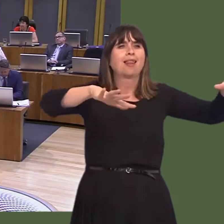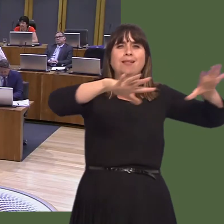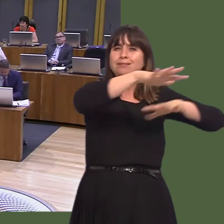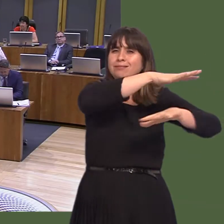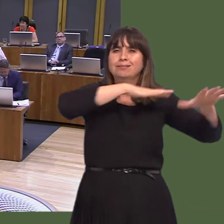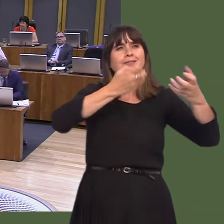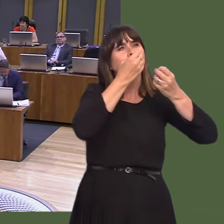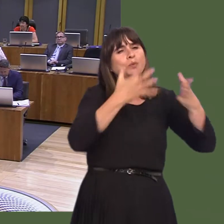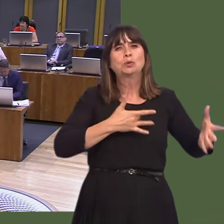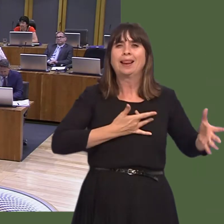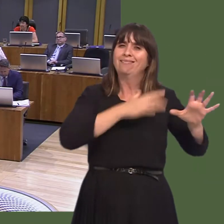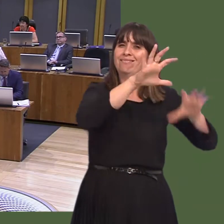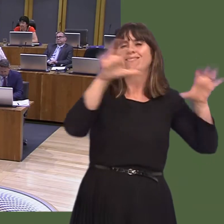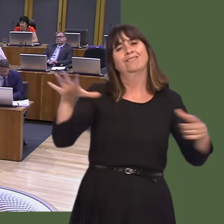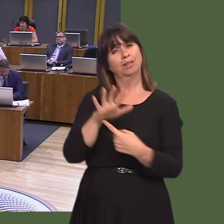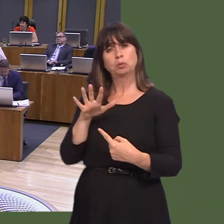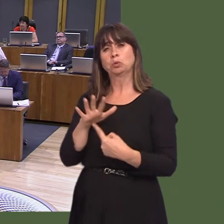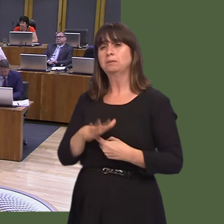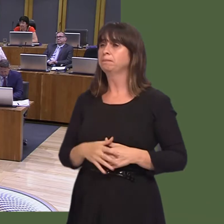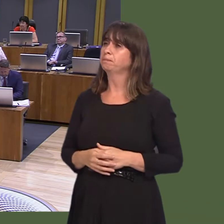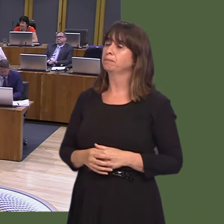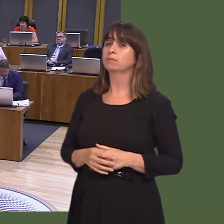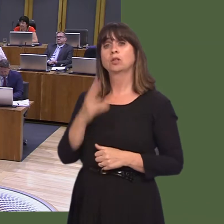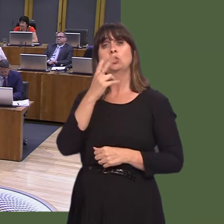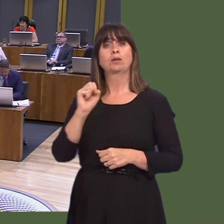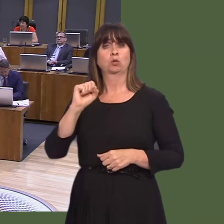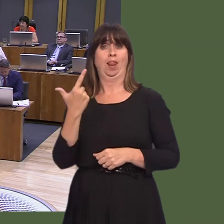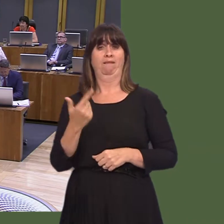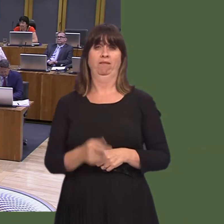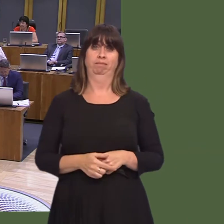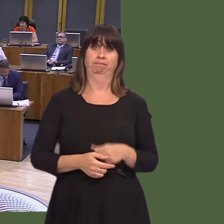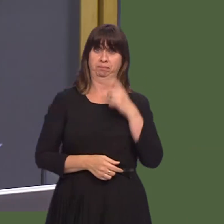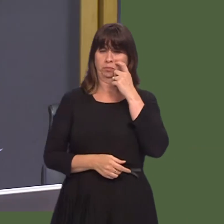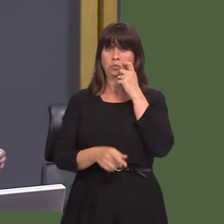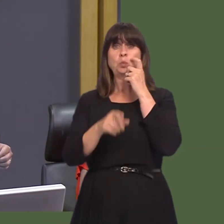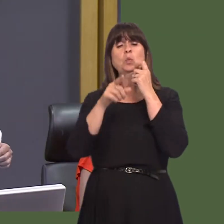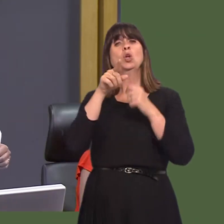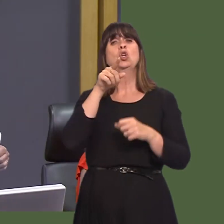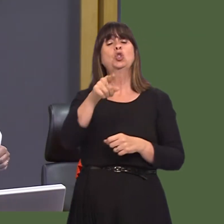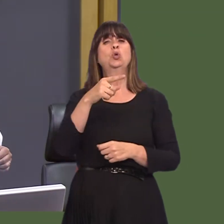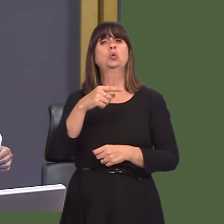Neil McEvoy AM: First Minister, in 2012, you denied announcing to the South Wales Echo